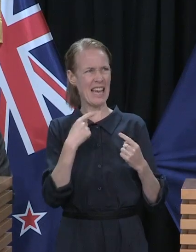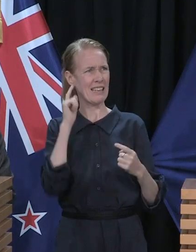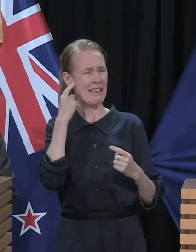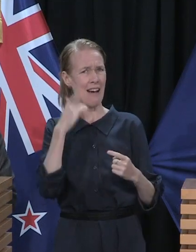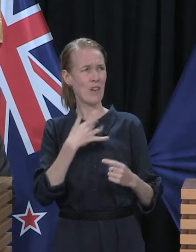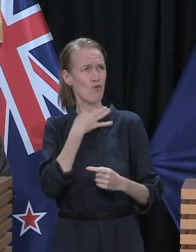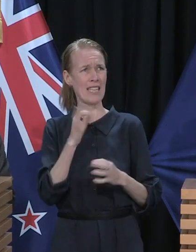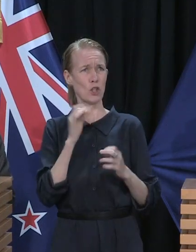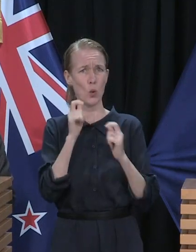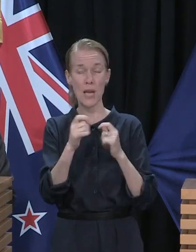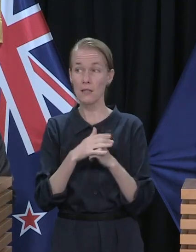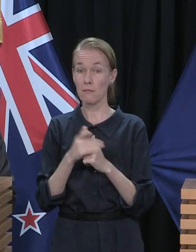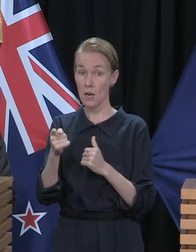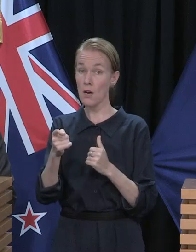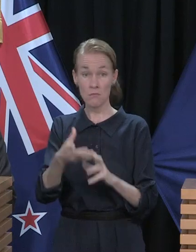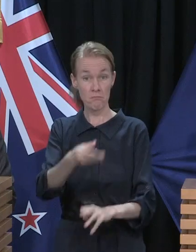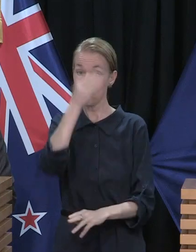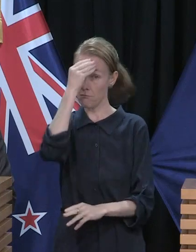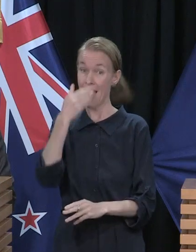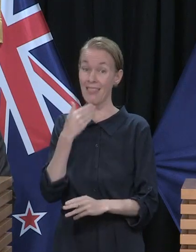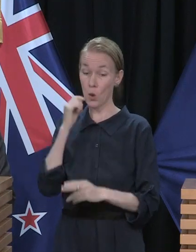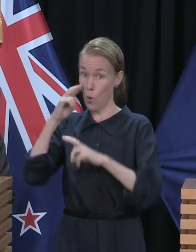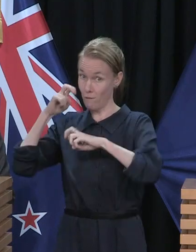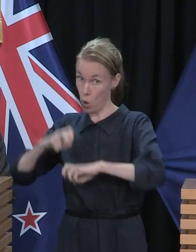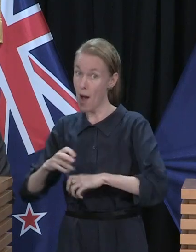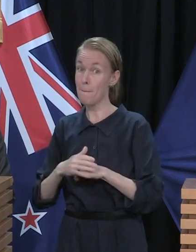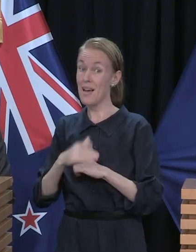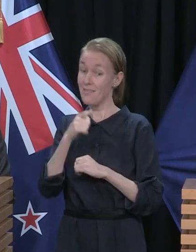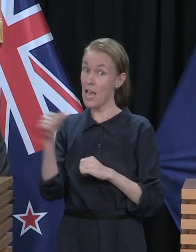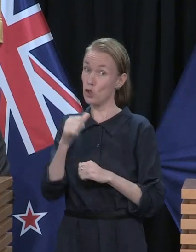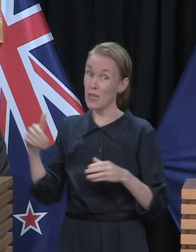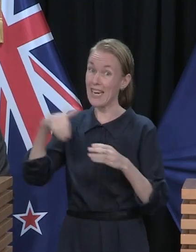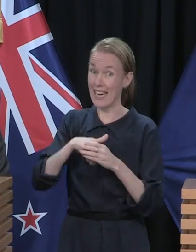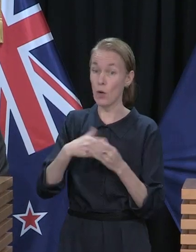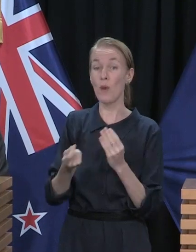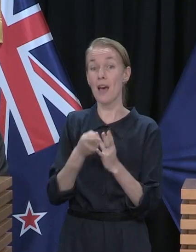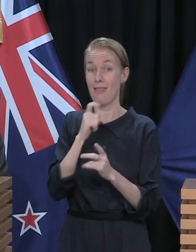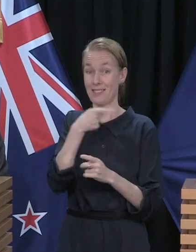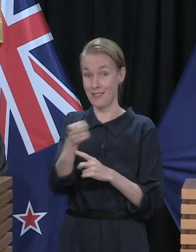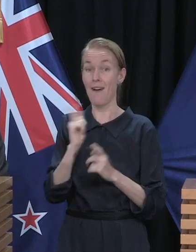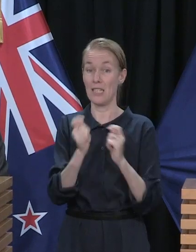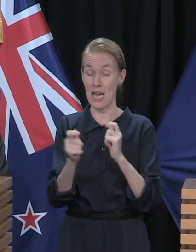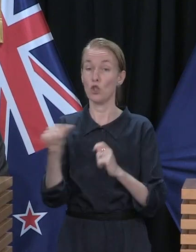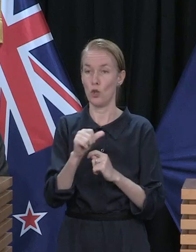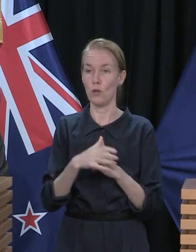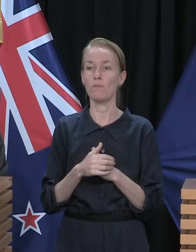Happy to follow that up. They are intended to be covered by the testing of staff working at